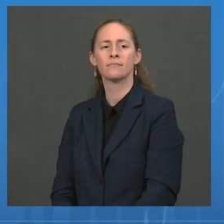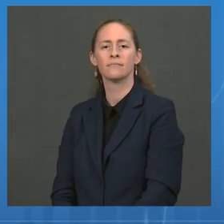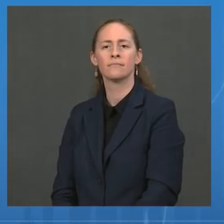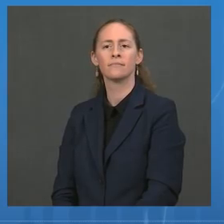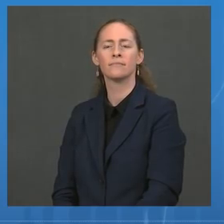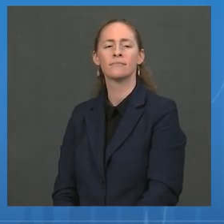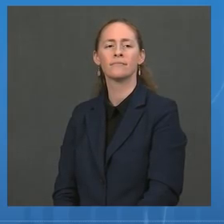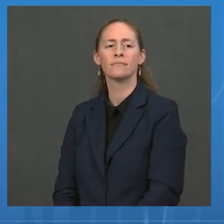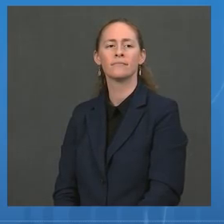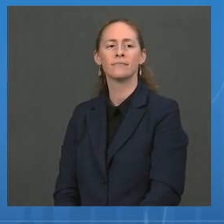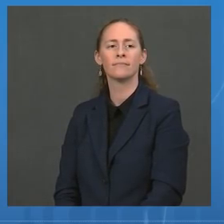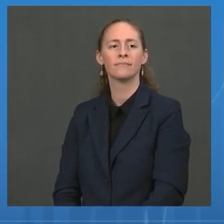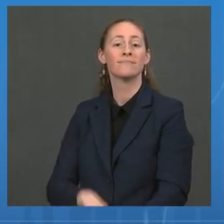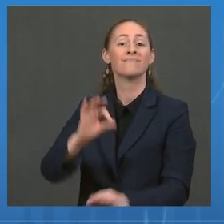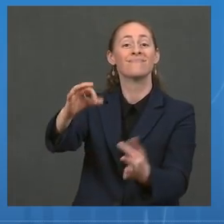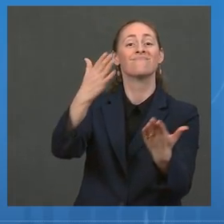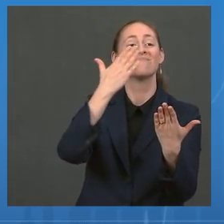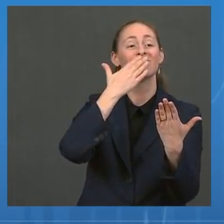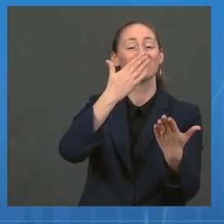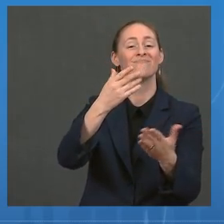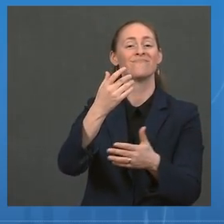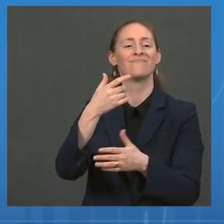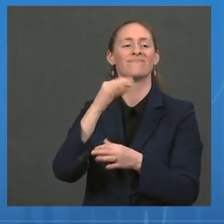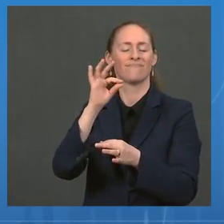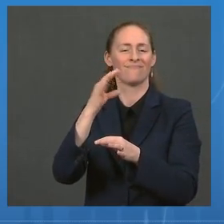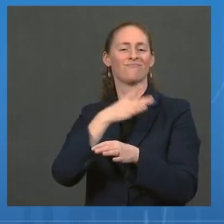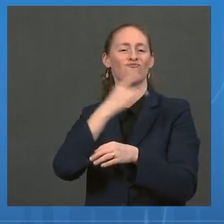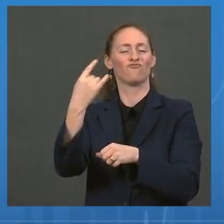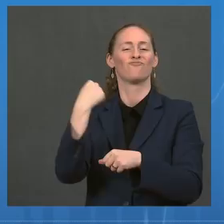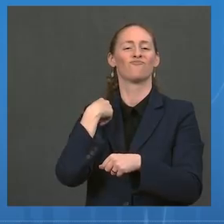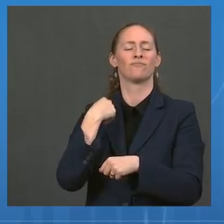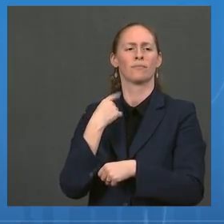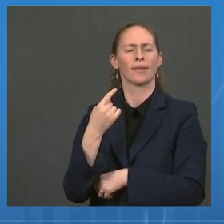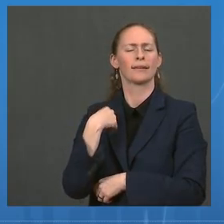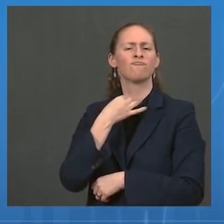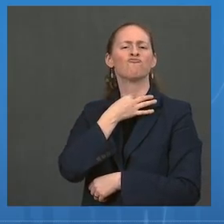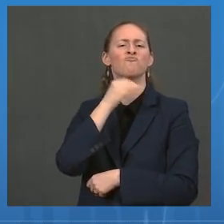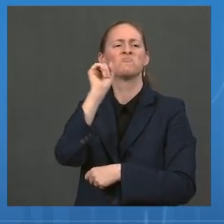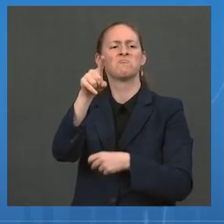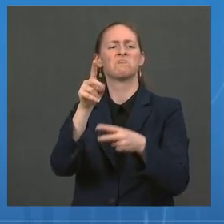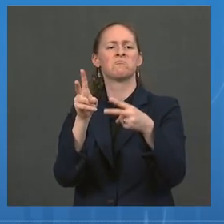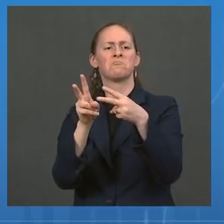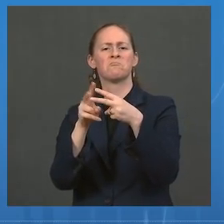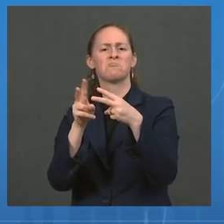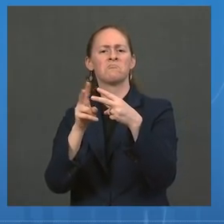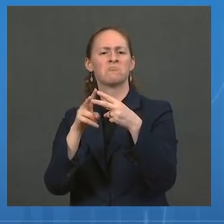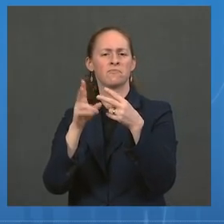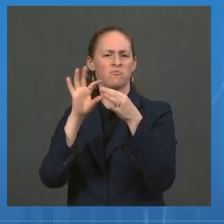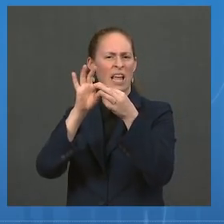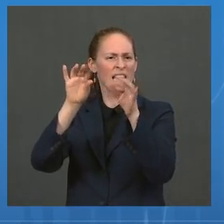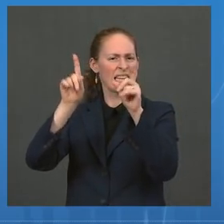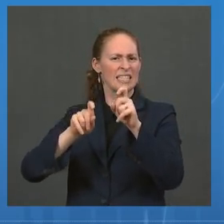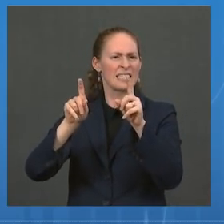The Press: Hi. Thanks for taking my question. I have two questions about the testing announcement. What companies are you purchasing the $1 billion